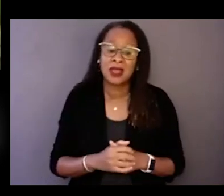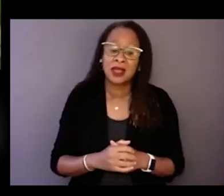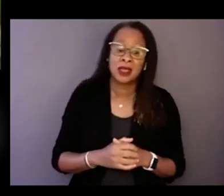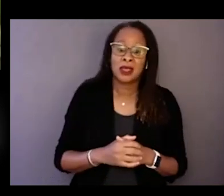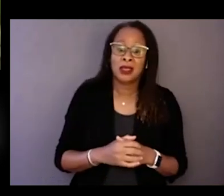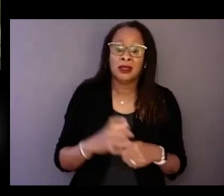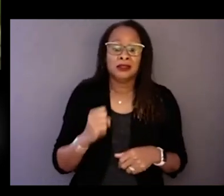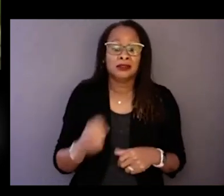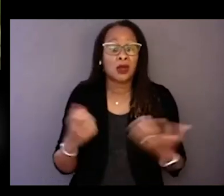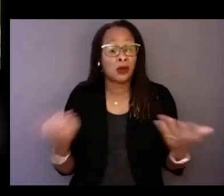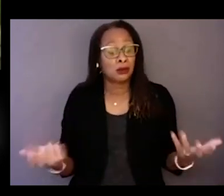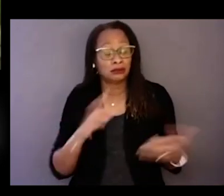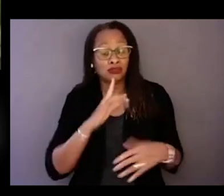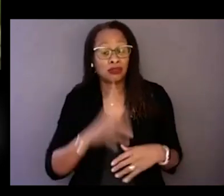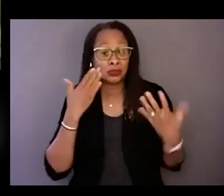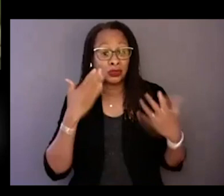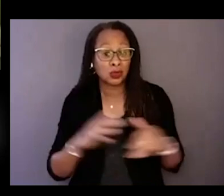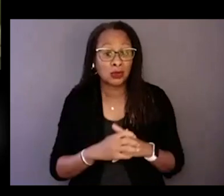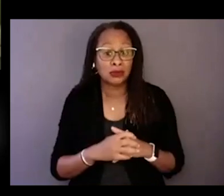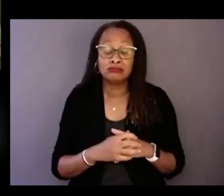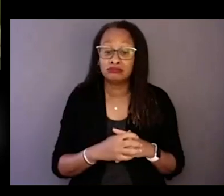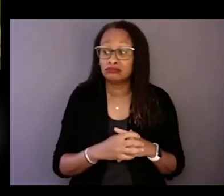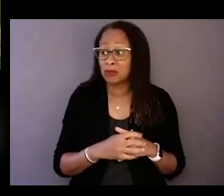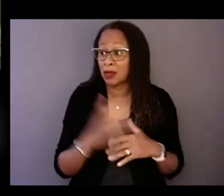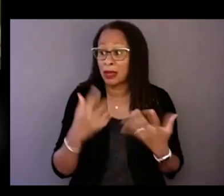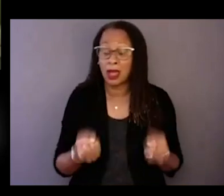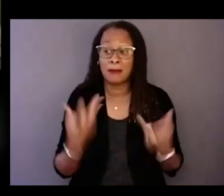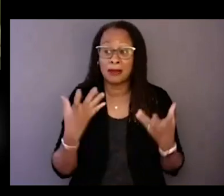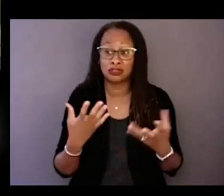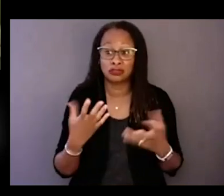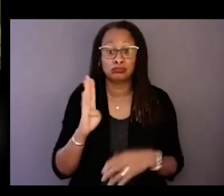about what she could do or could not do. So we'll see what happens.